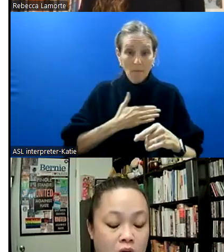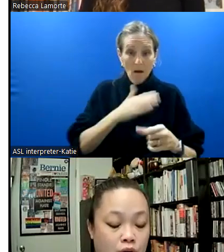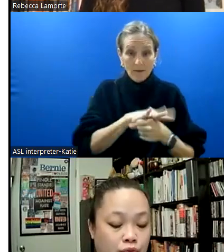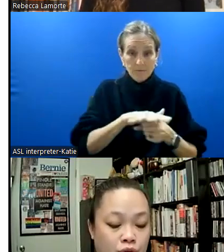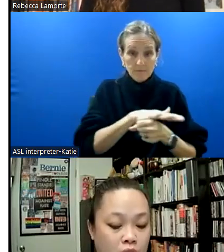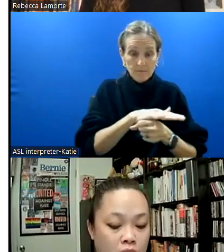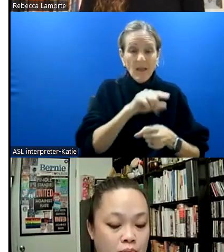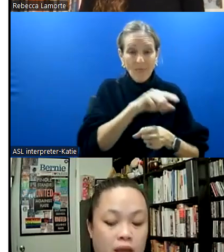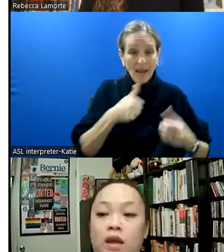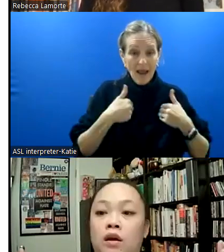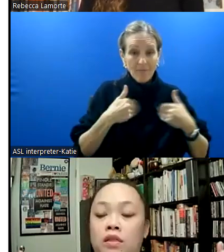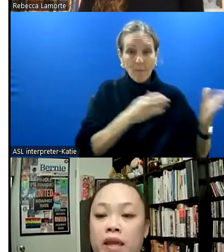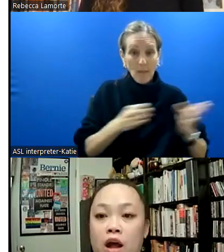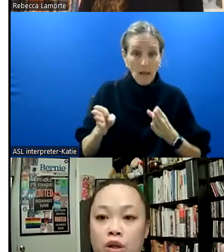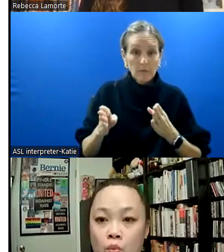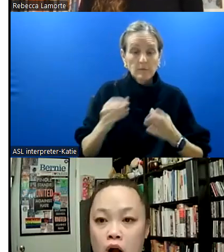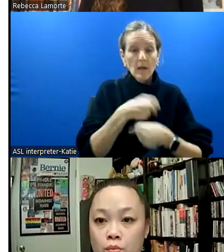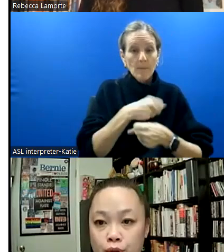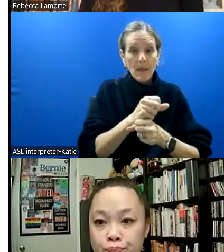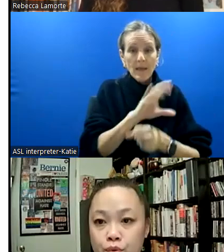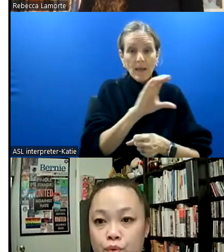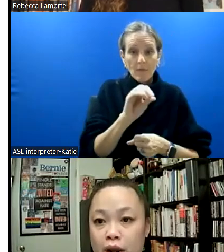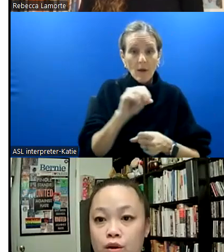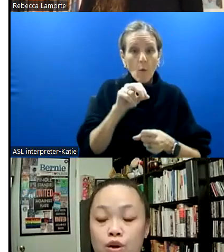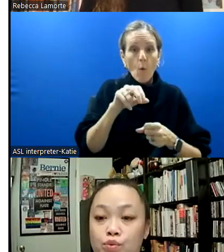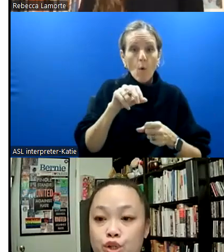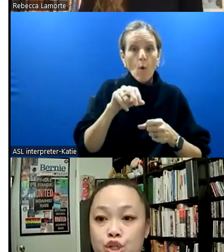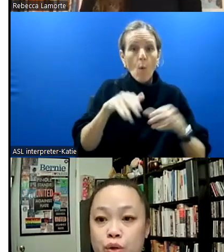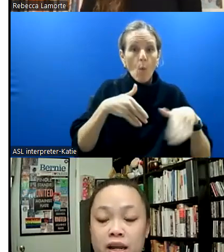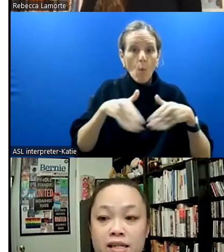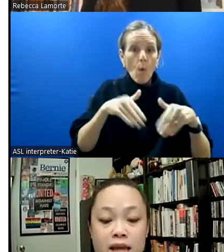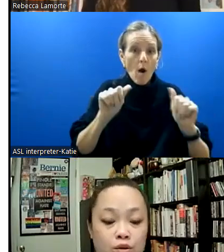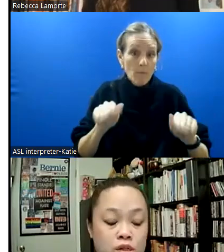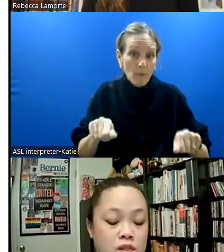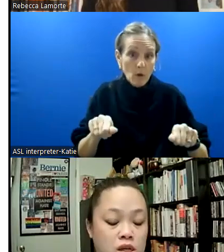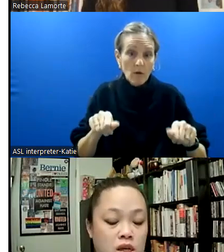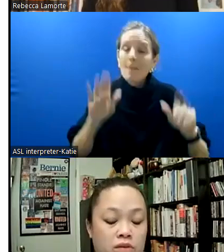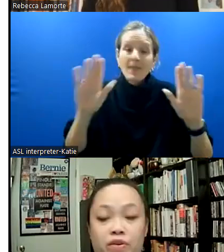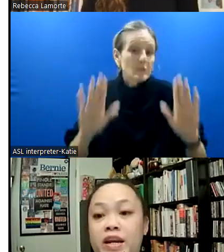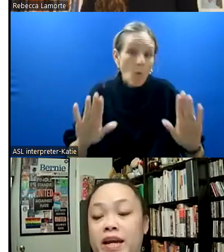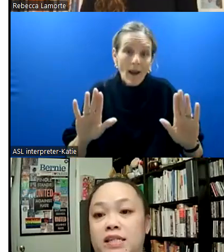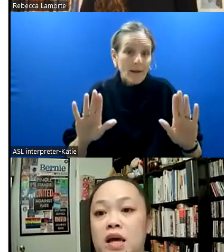of making the county walkable, right? Which is great, it sounds very nice.